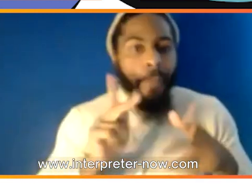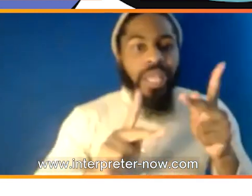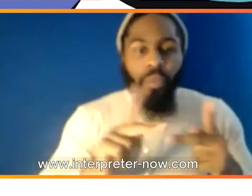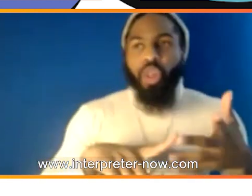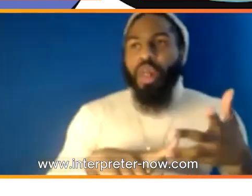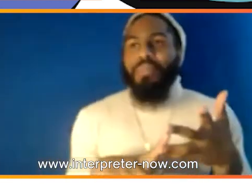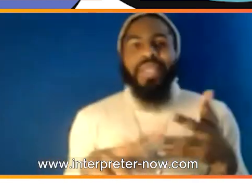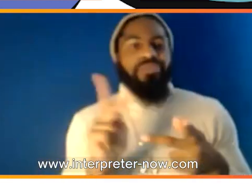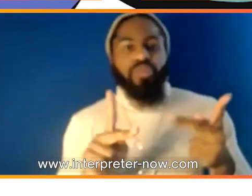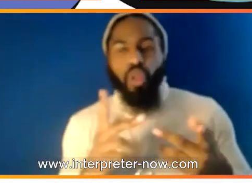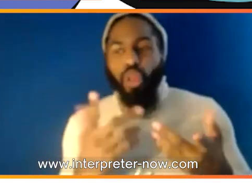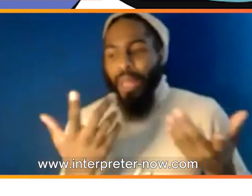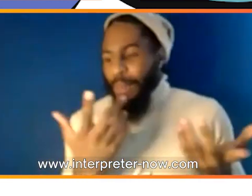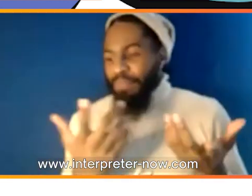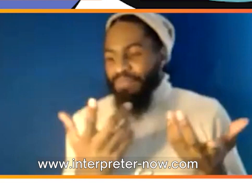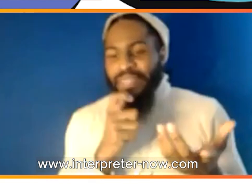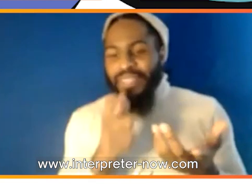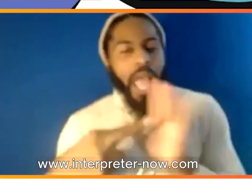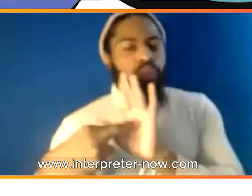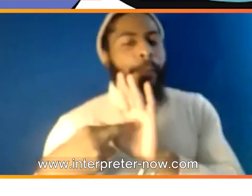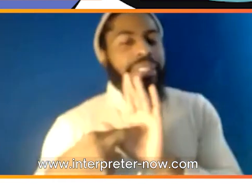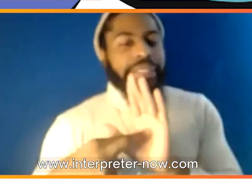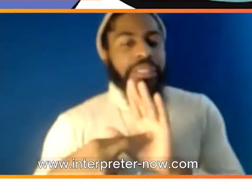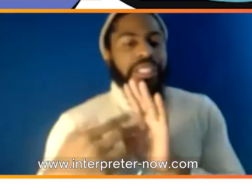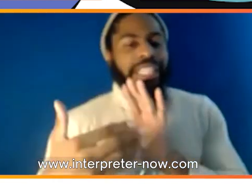of color, on and on, underrepresented people. I don't need to mention them all, but you